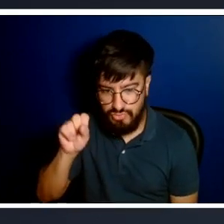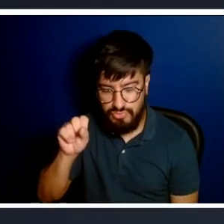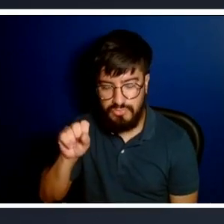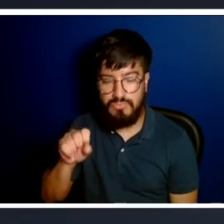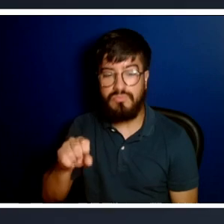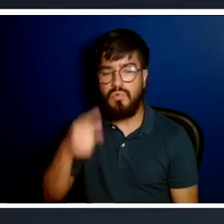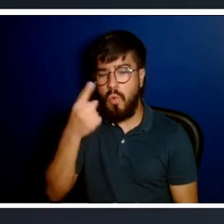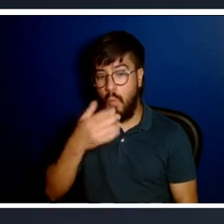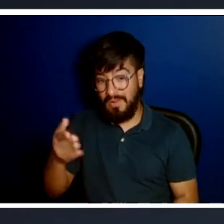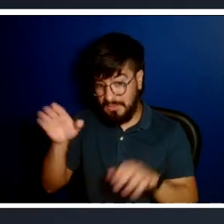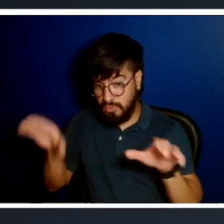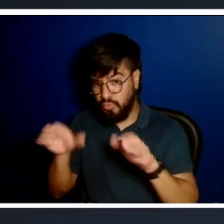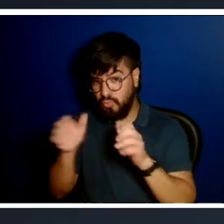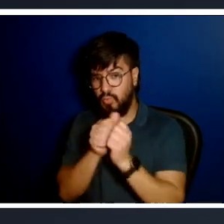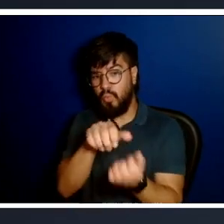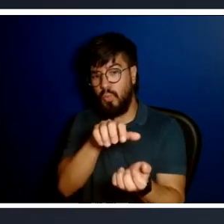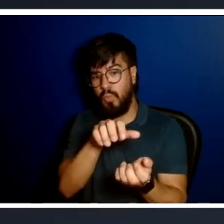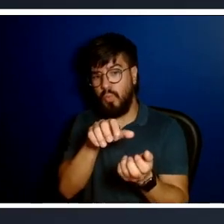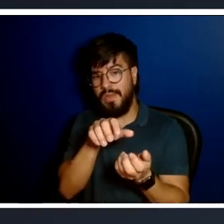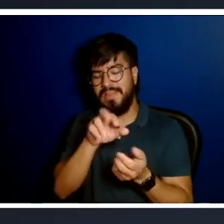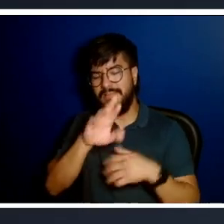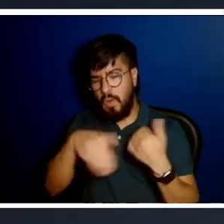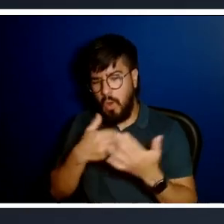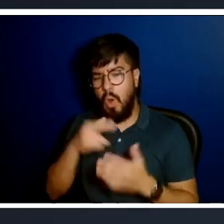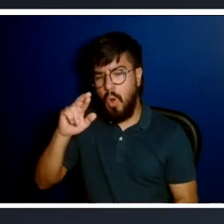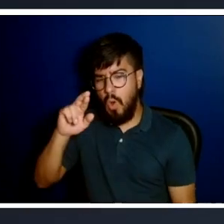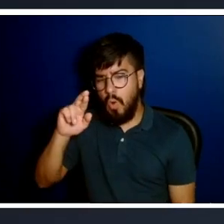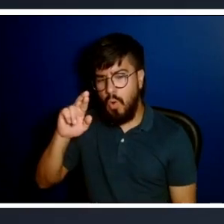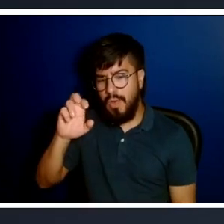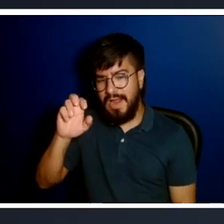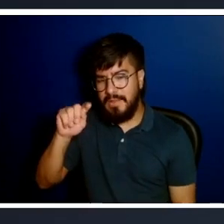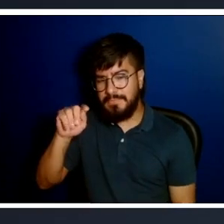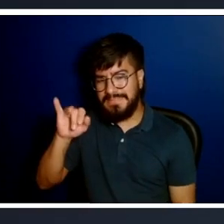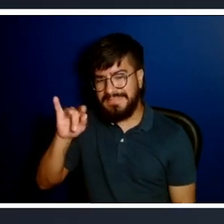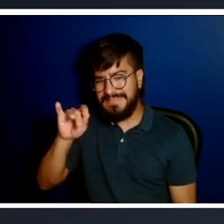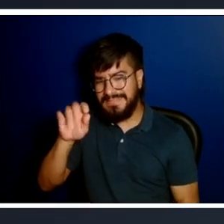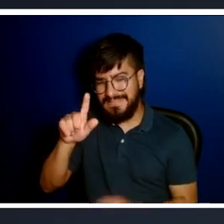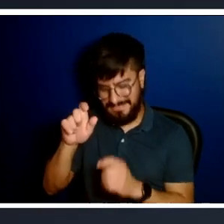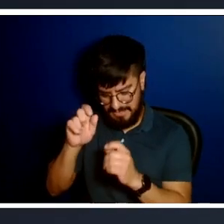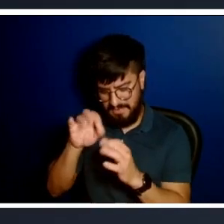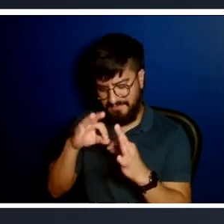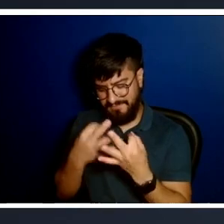is really helping to teach empathy. So, connecting them to some of these animals that may be lesser